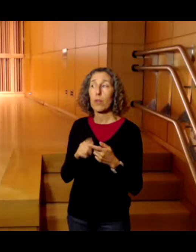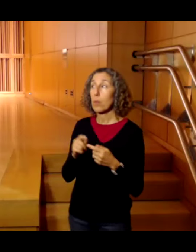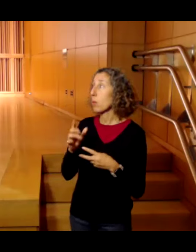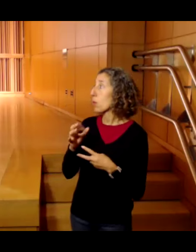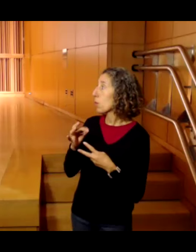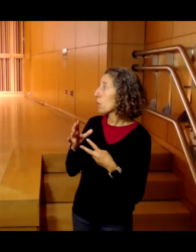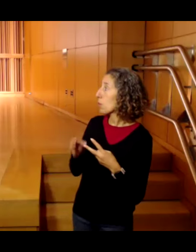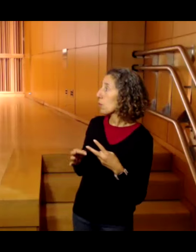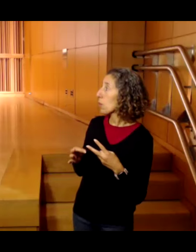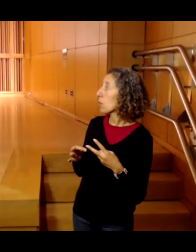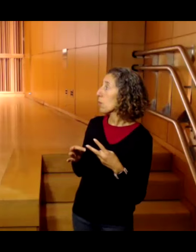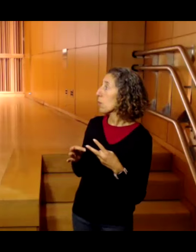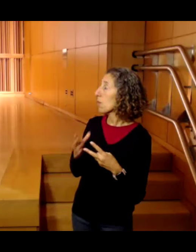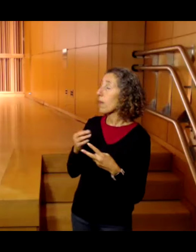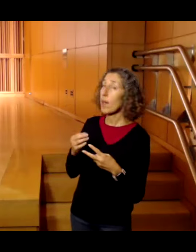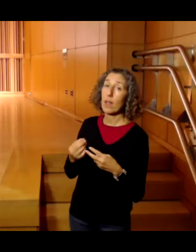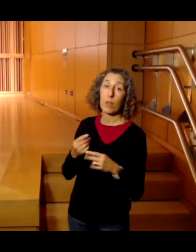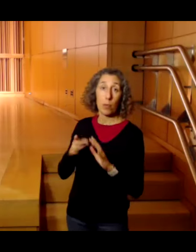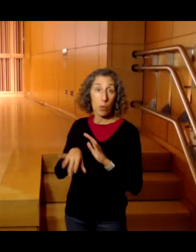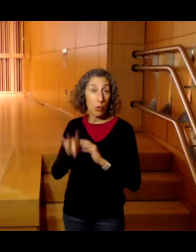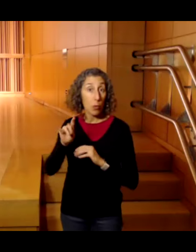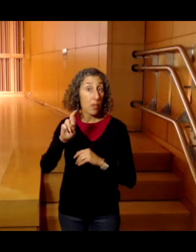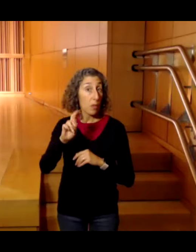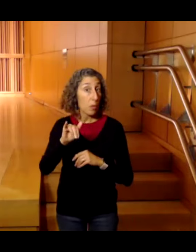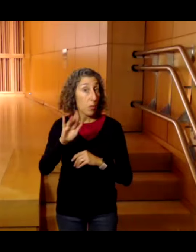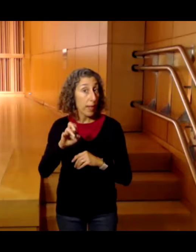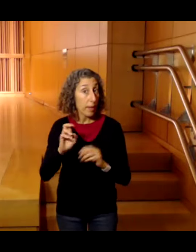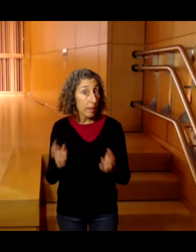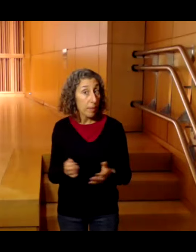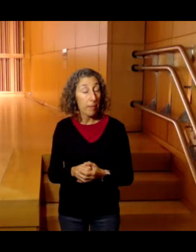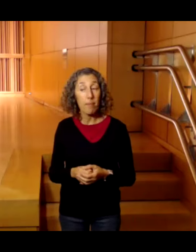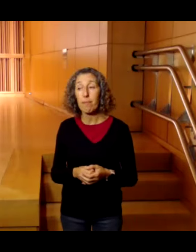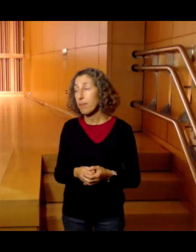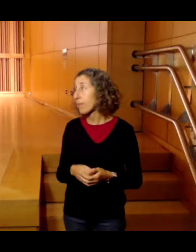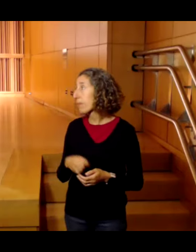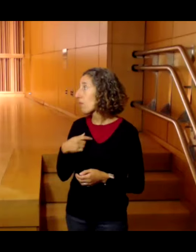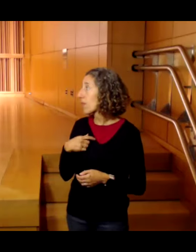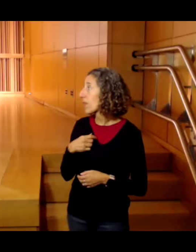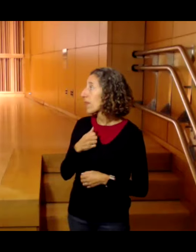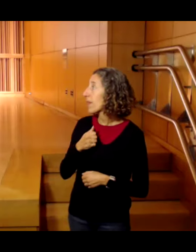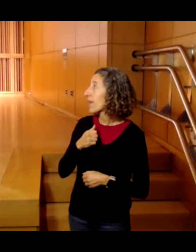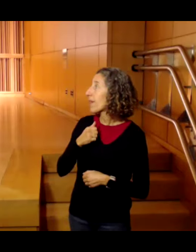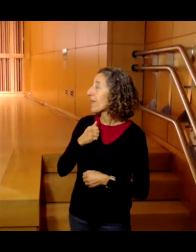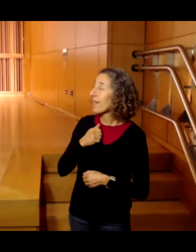Indeed, one's race. Unquote. I love Robert's self-reflexive voice.